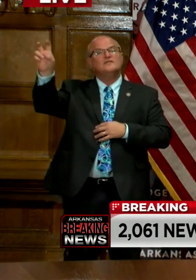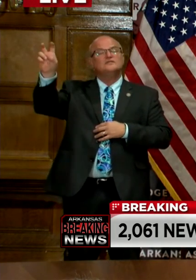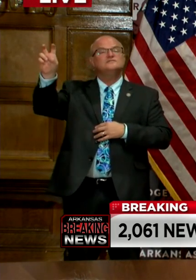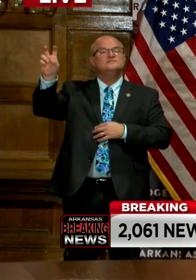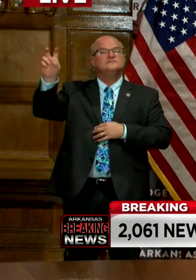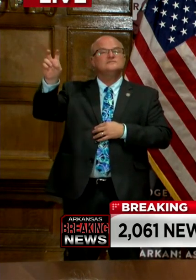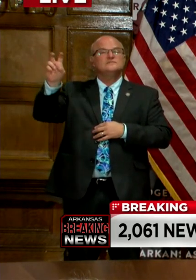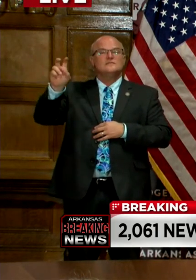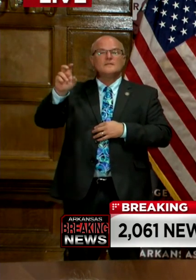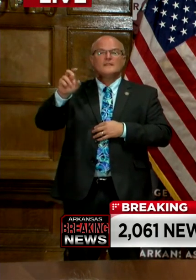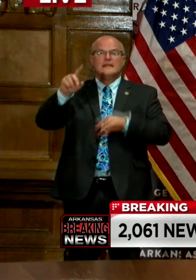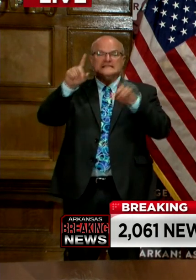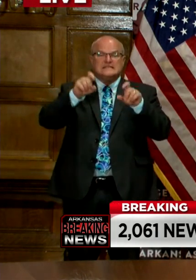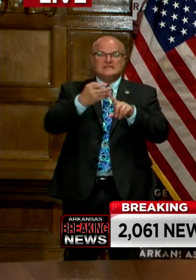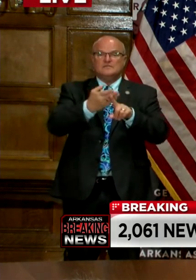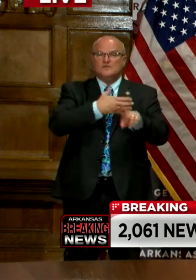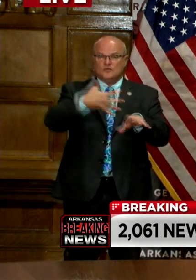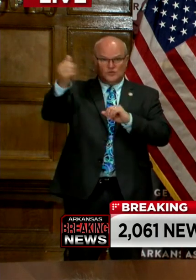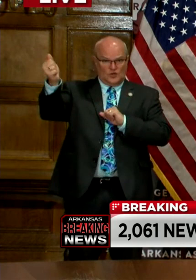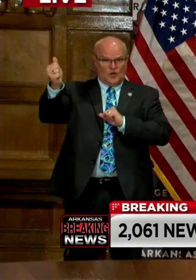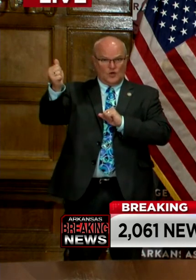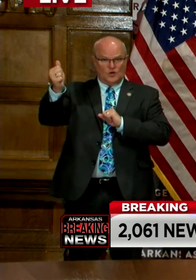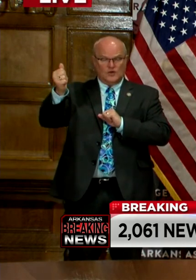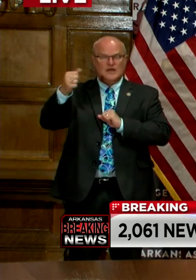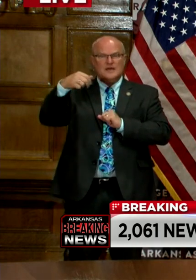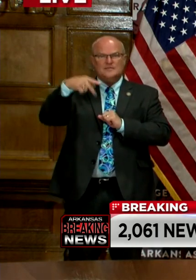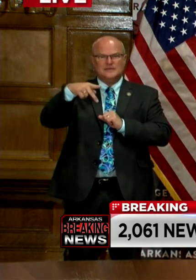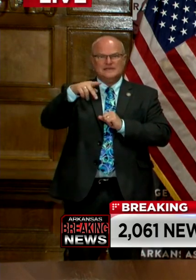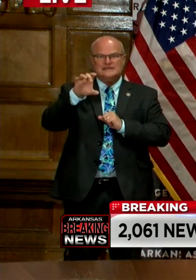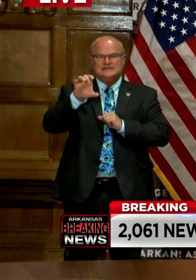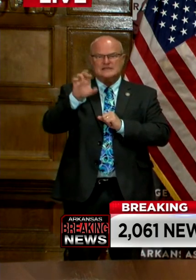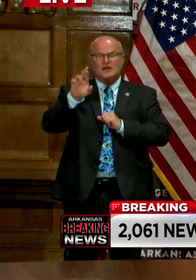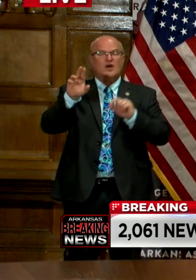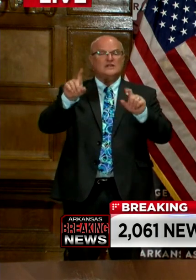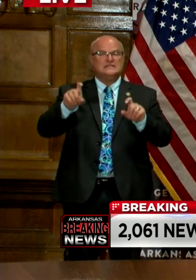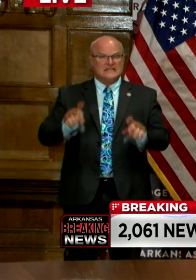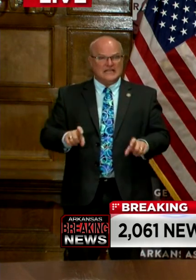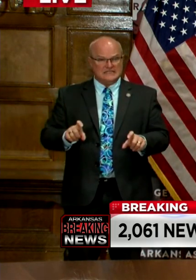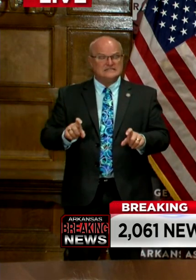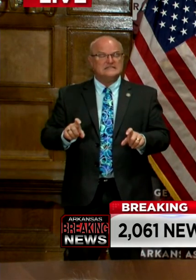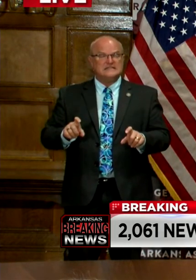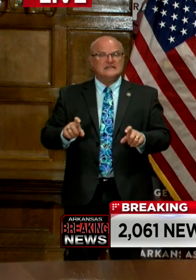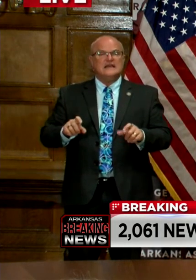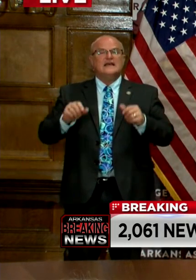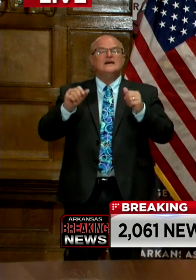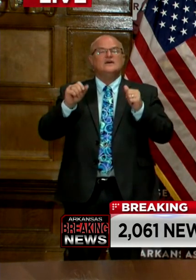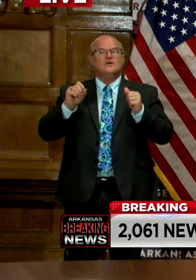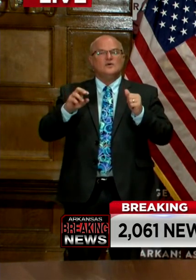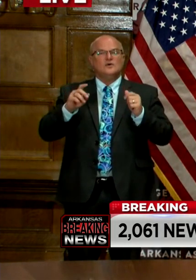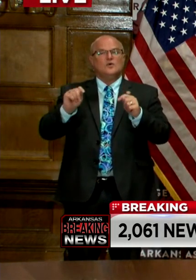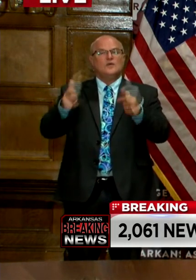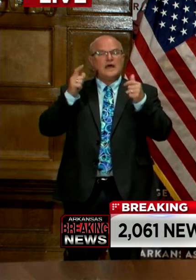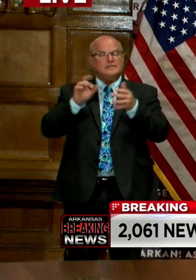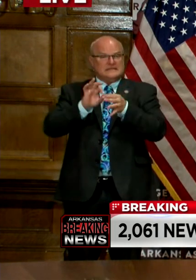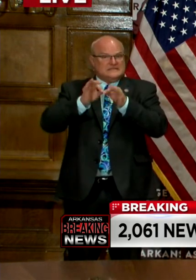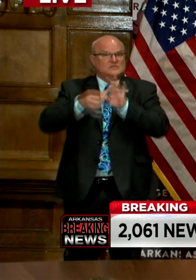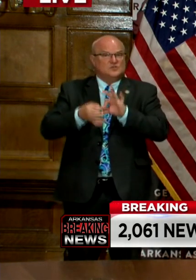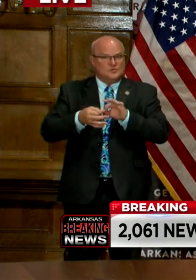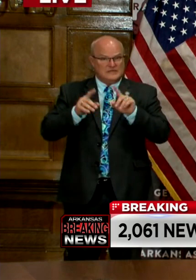THE DINNER ARE ENCOURAGED. IF YOU DECIDE TO TRAVEL, IF YOU DECIDE TO TRAVEL, GET TESTED BEFORE YOU GO.